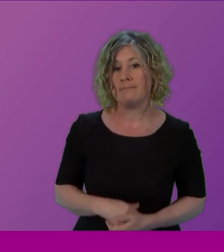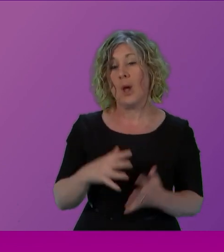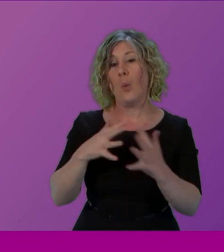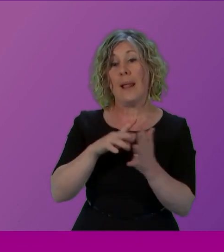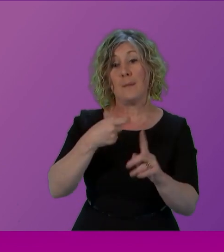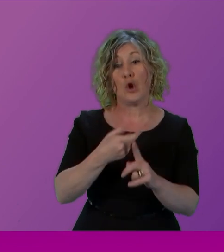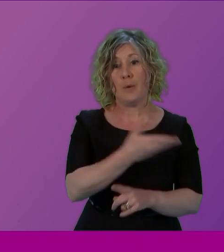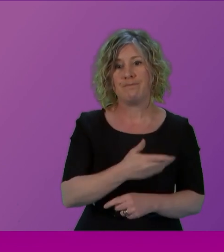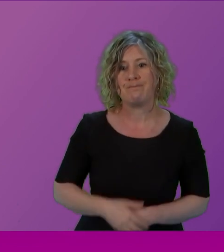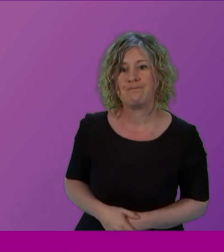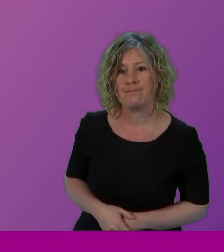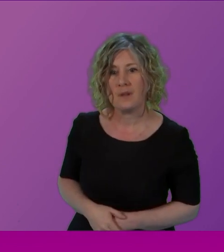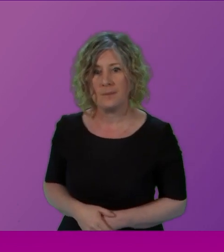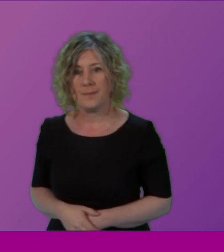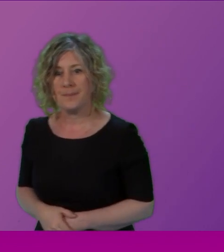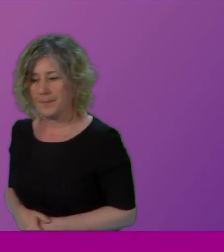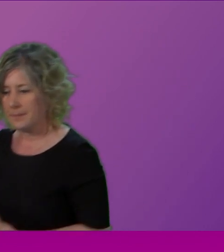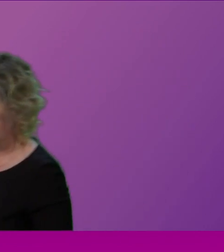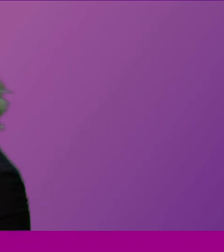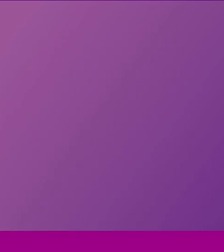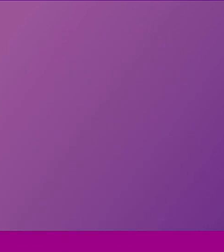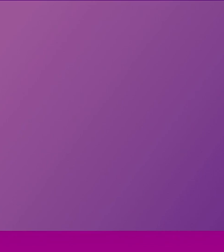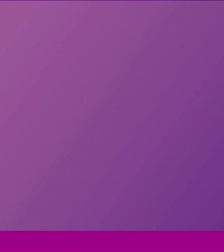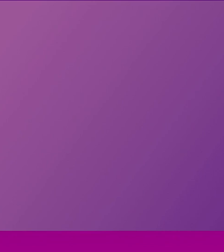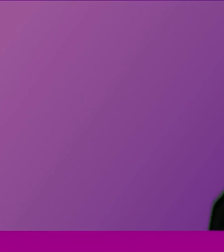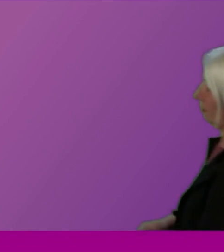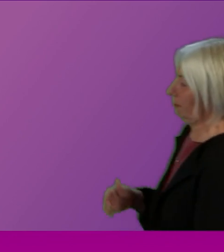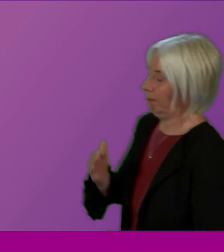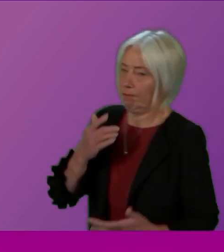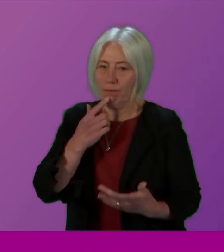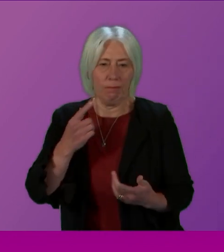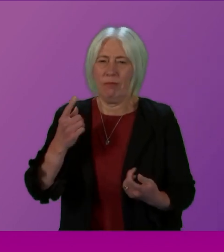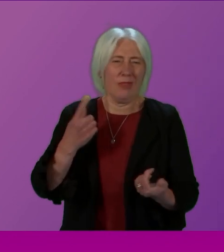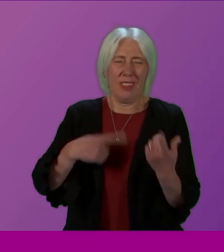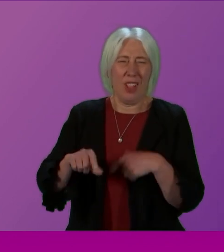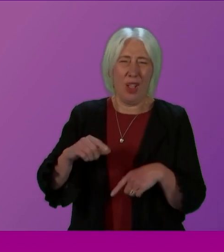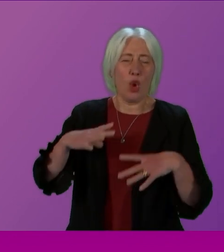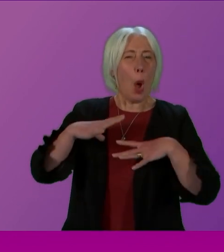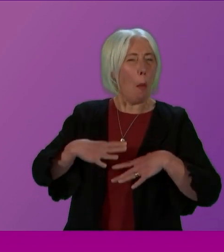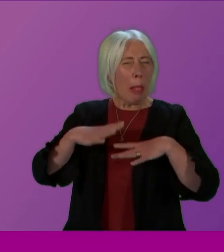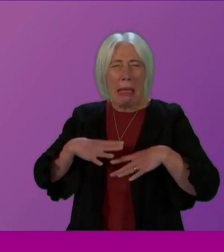Well, what a litany of utter complacency we have just heard in that question and response.